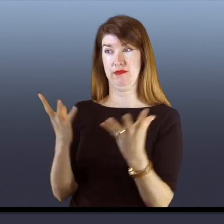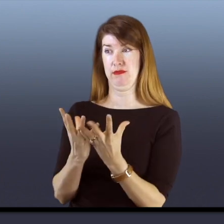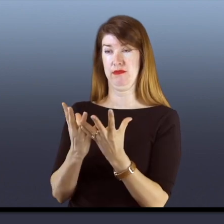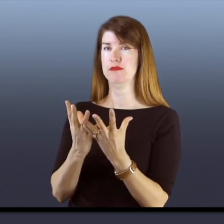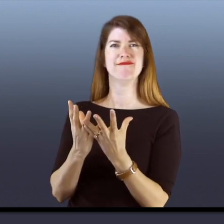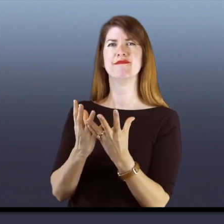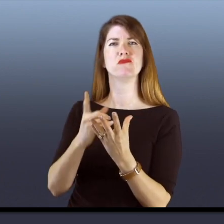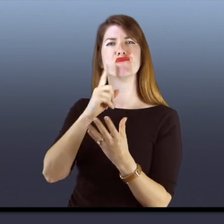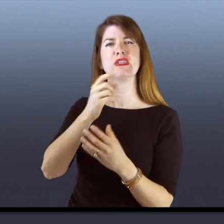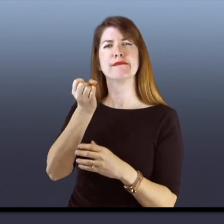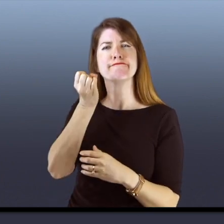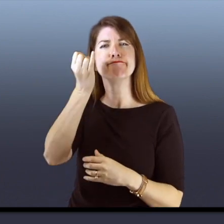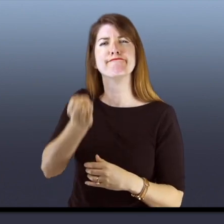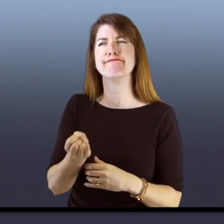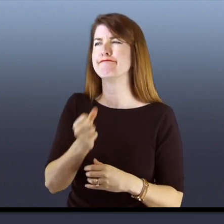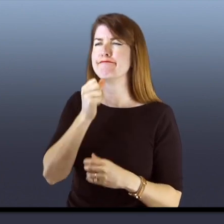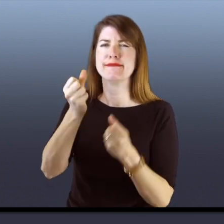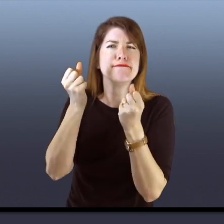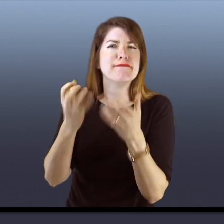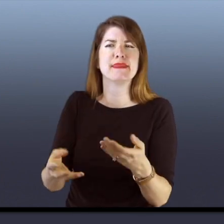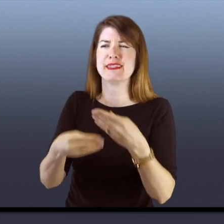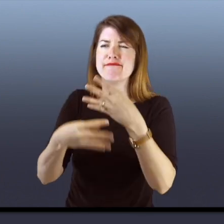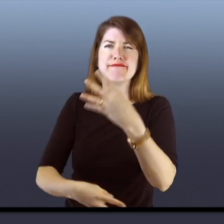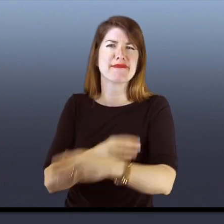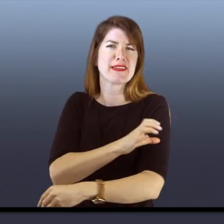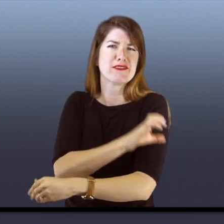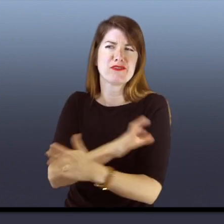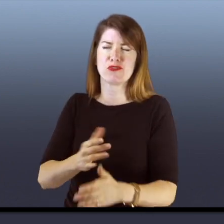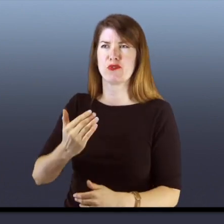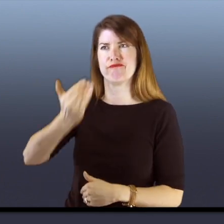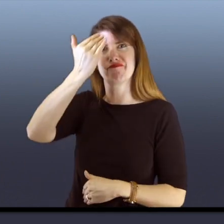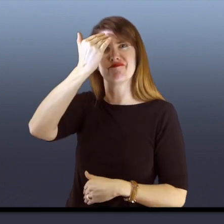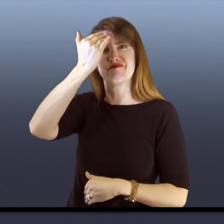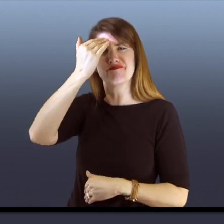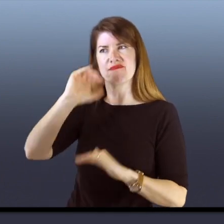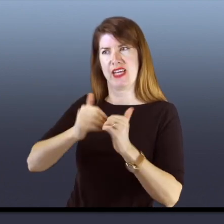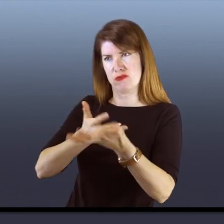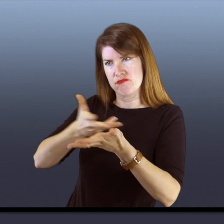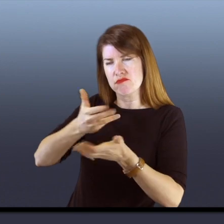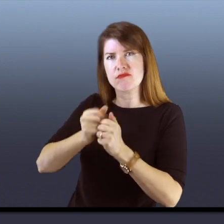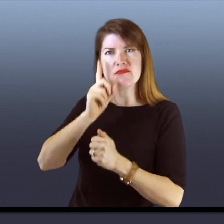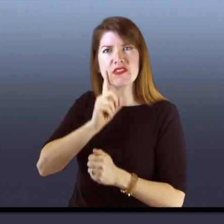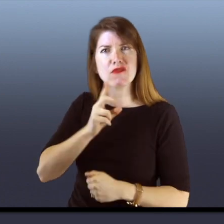Also, they do not understand deaf culture. So sometimes they will become frustrated in the process.